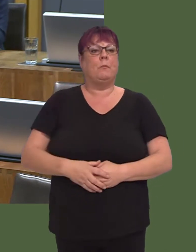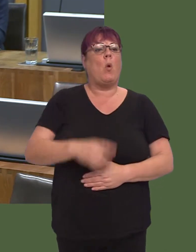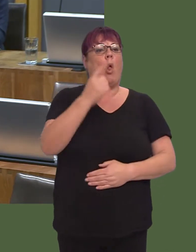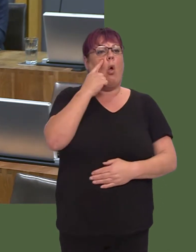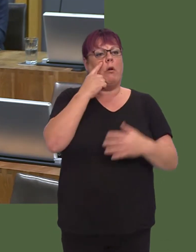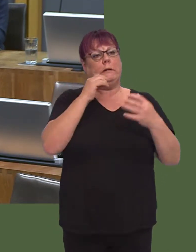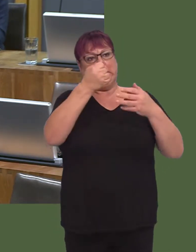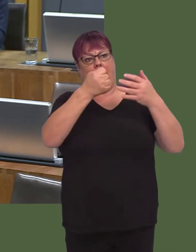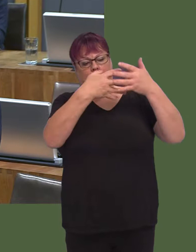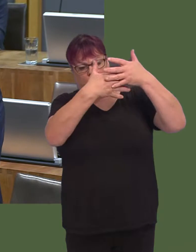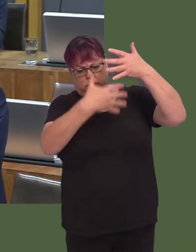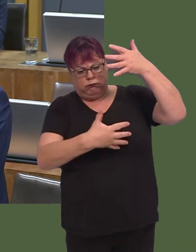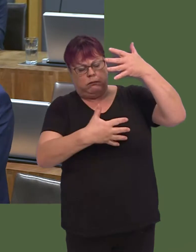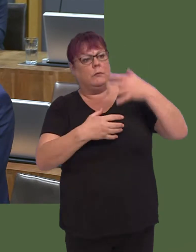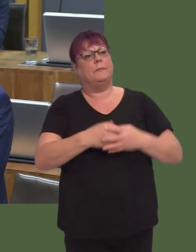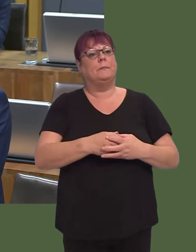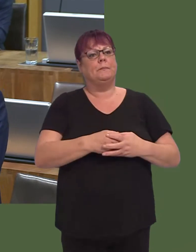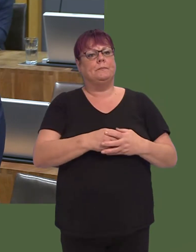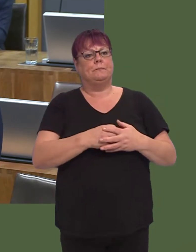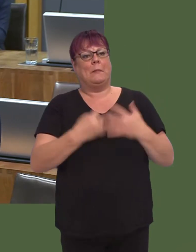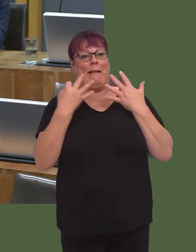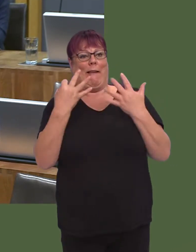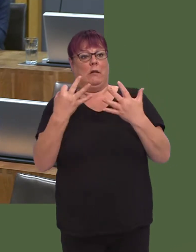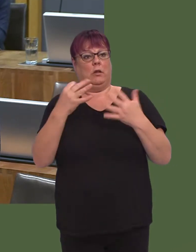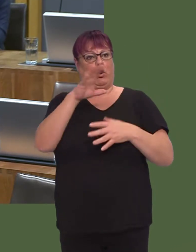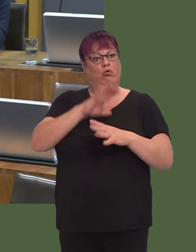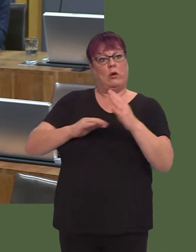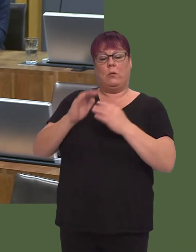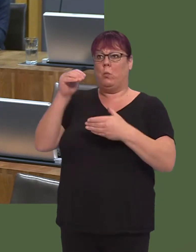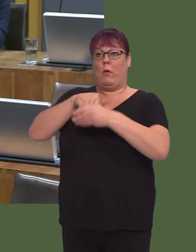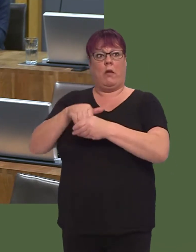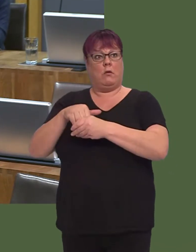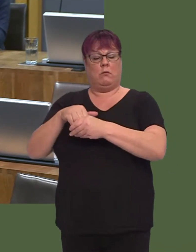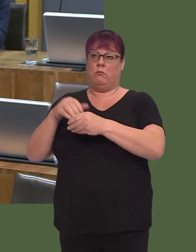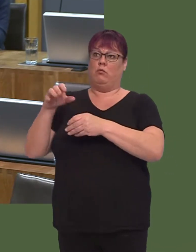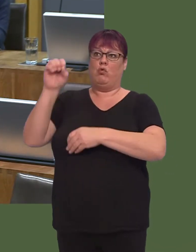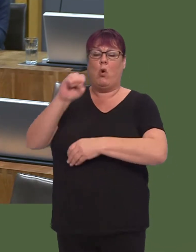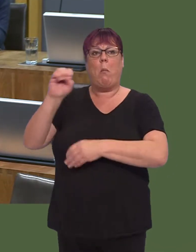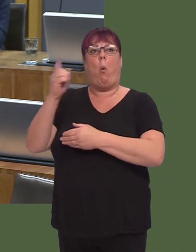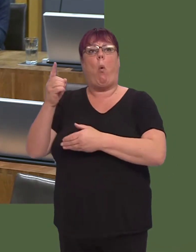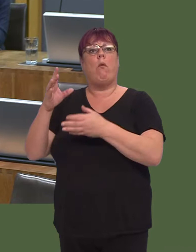If we look further down to the top 10, then we find a situation where eight are either in the EU or the customs union.